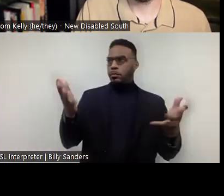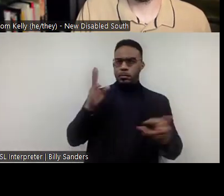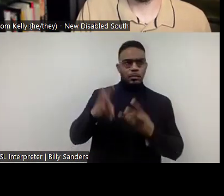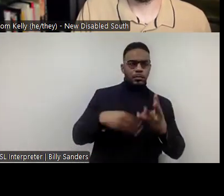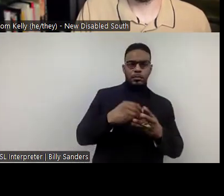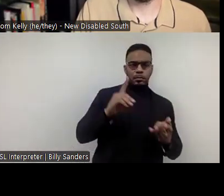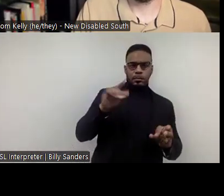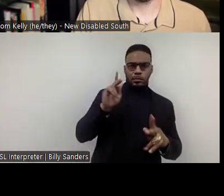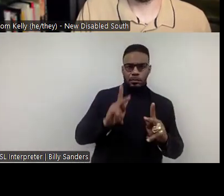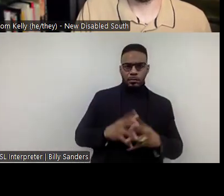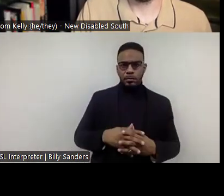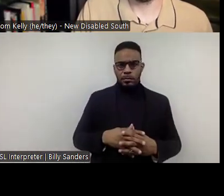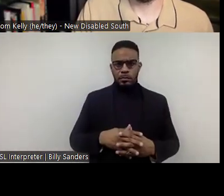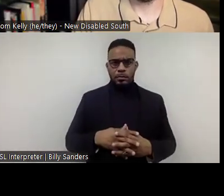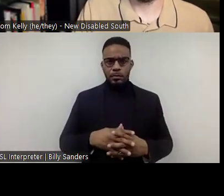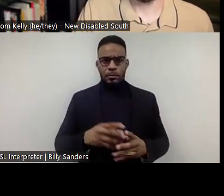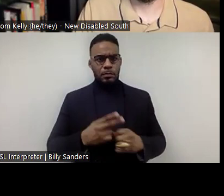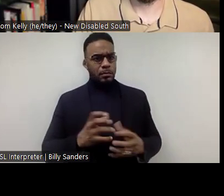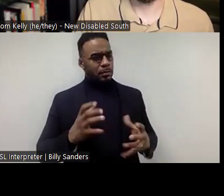really talking about connecting with people. And